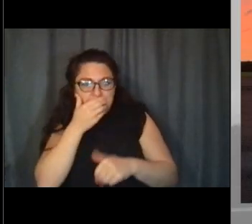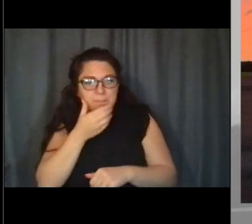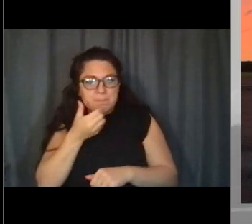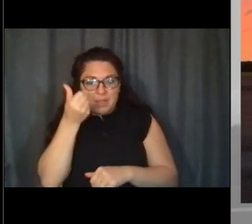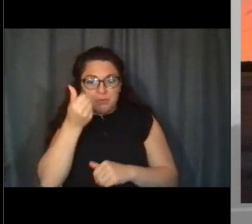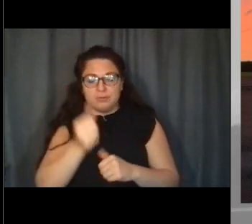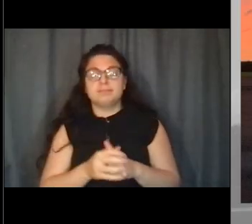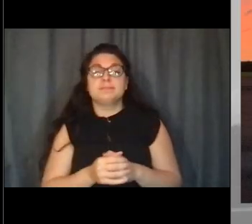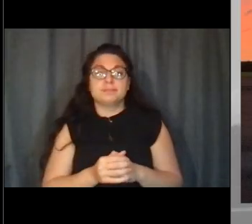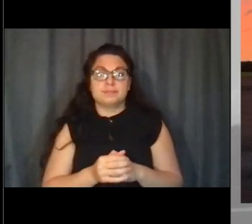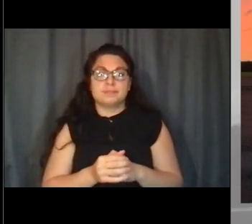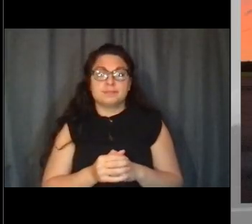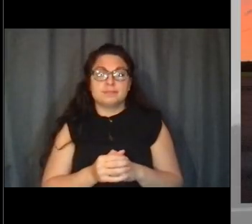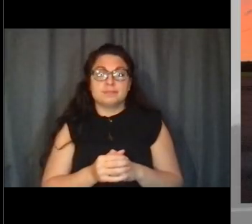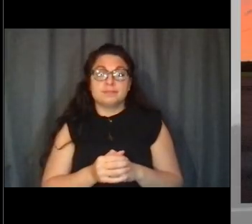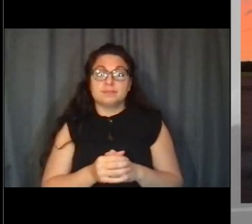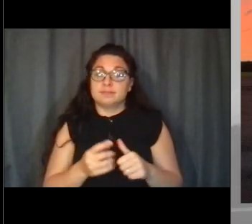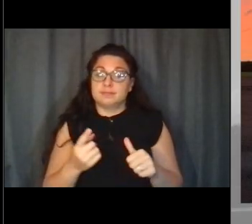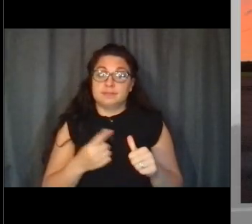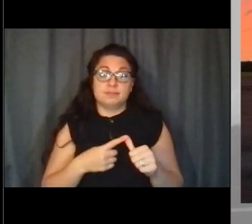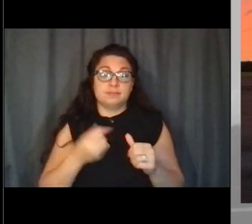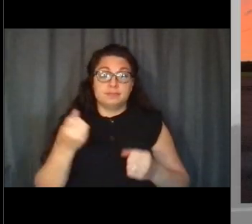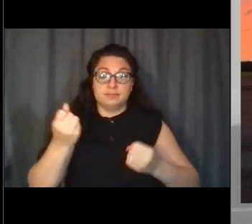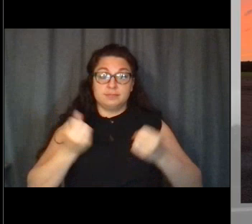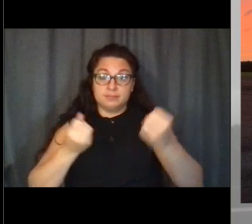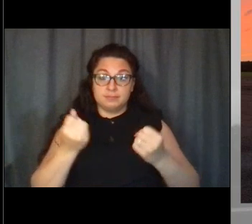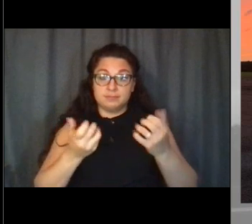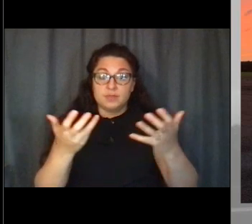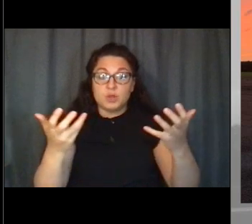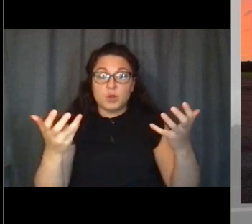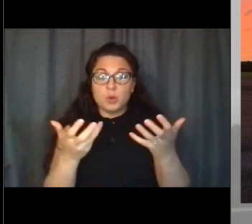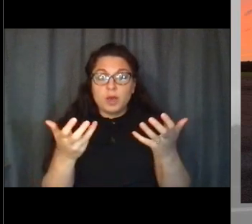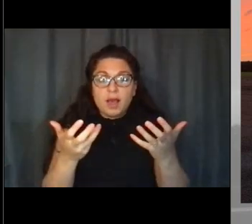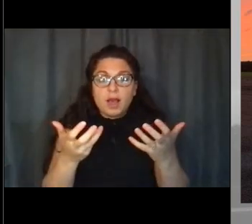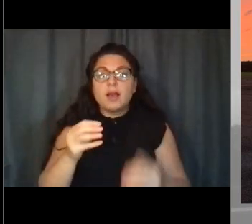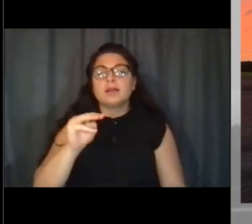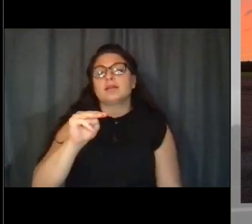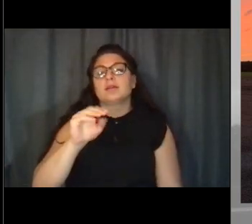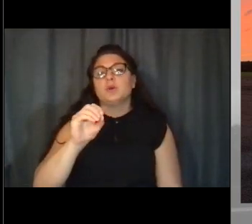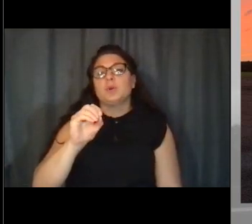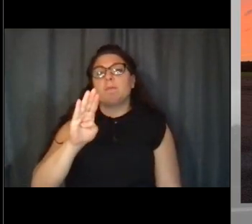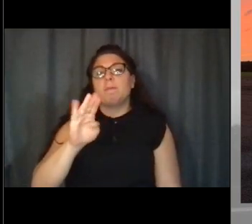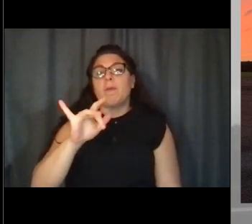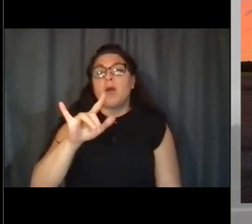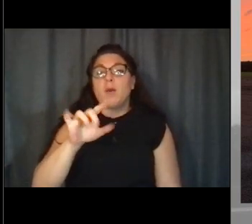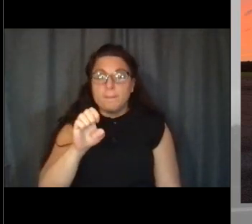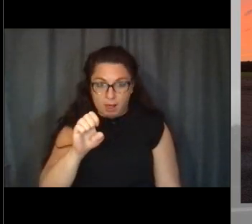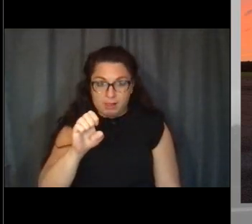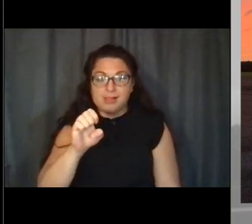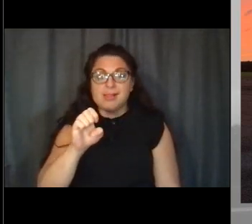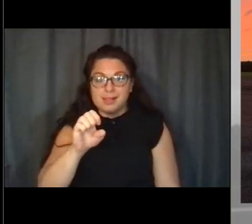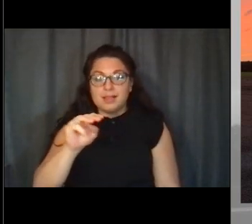And the first vehicle that we use is actually called a Mobile Mesonet, which is essentially a mobile weather station. And if you aren't familiar with this,